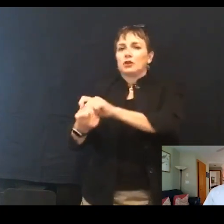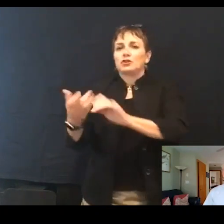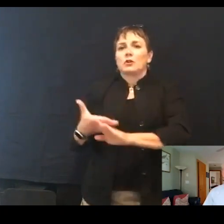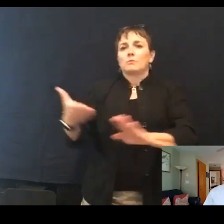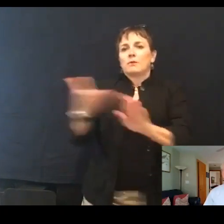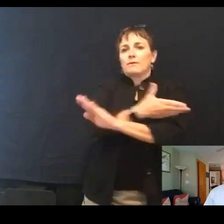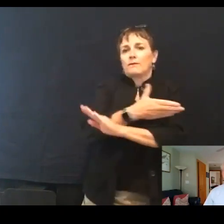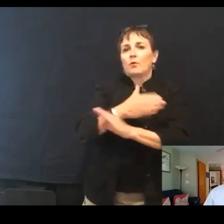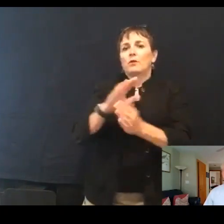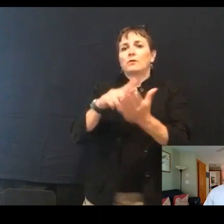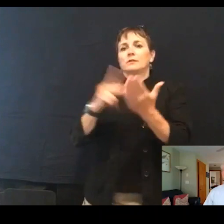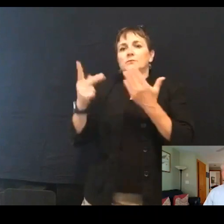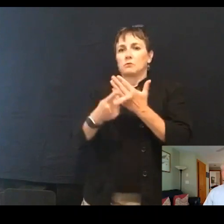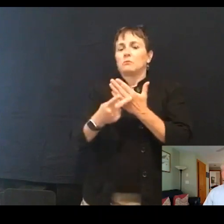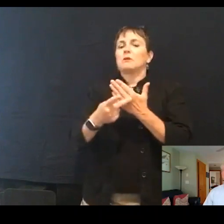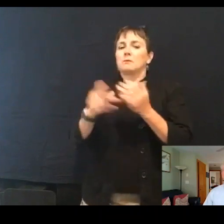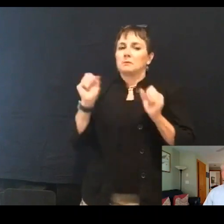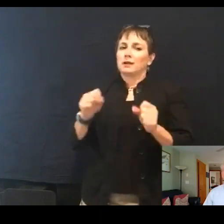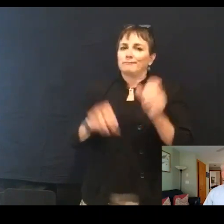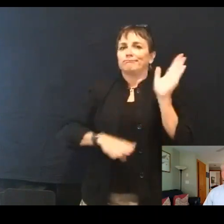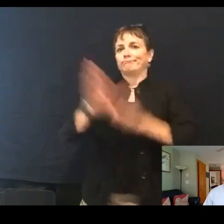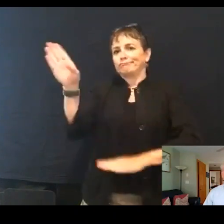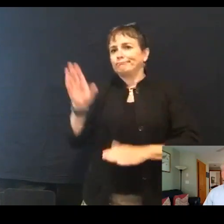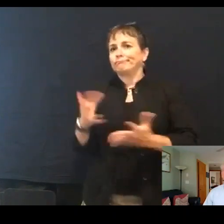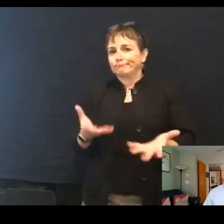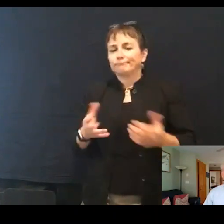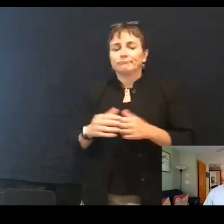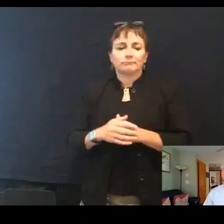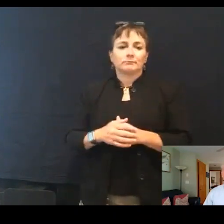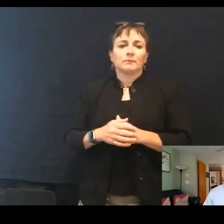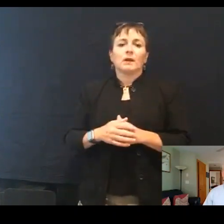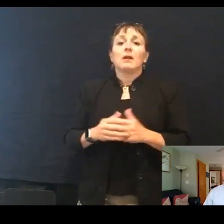before this program could become scalable.